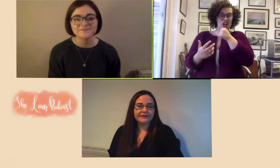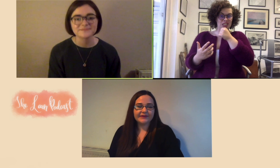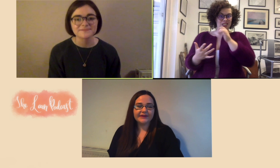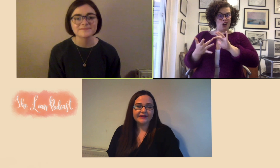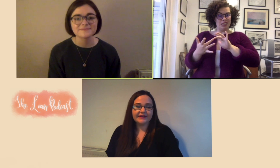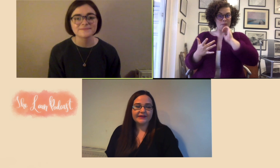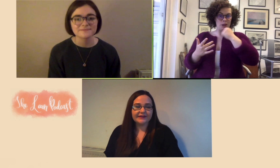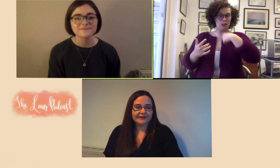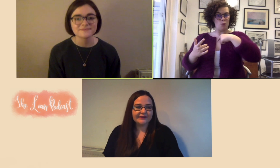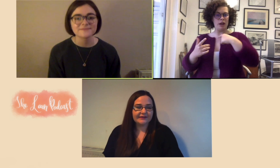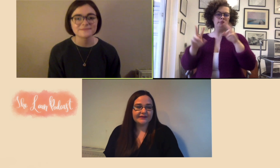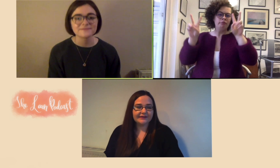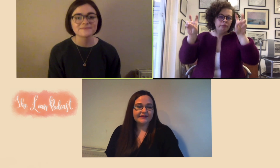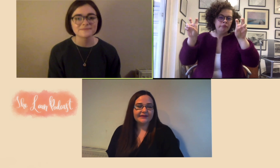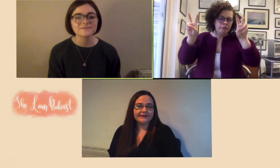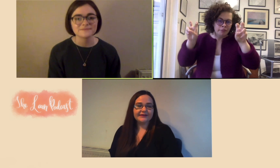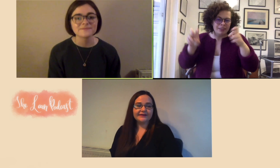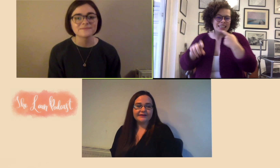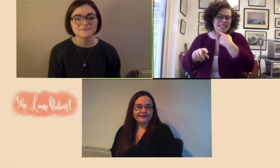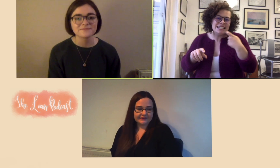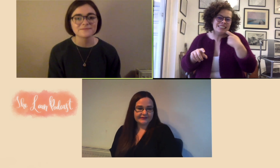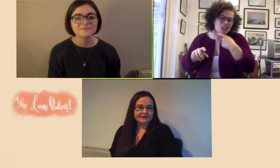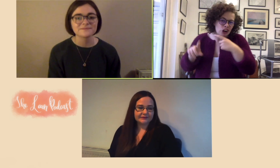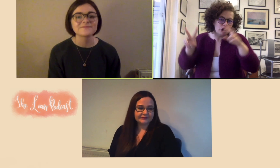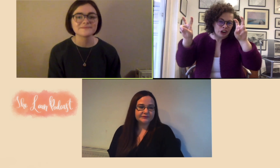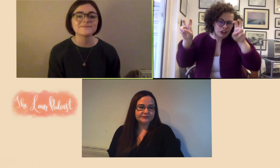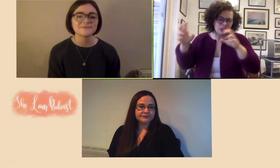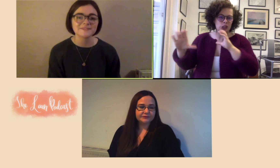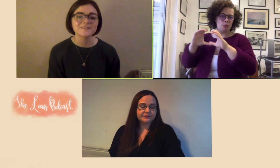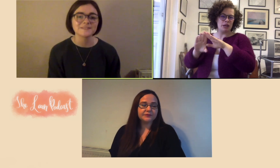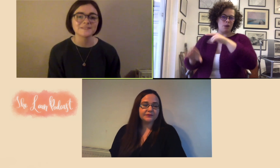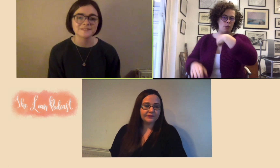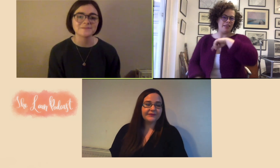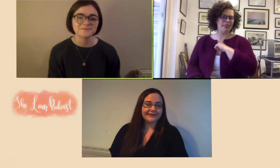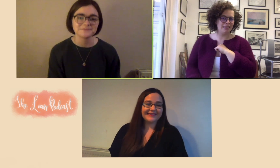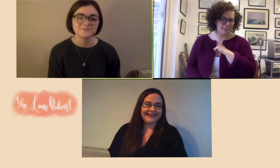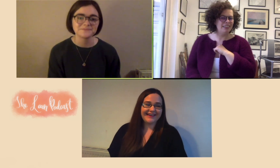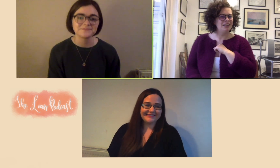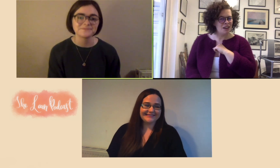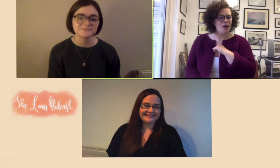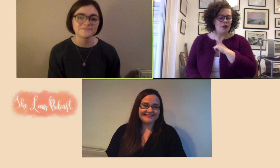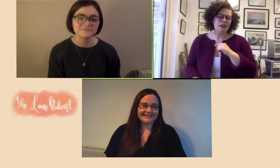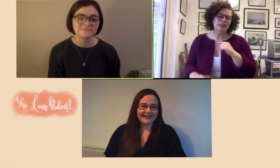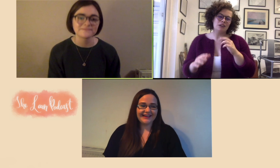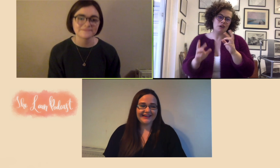we tend to be the first point of contact for the deaf world. And we do have that responsibility